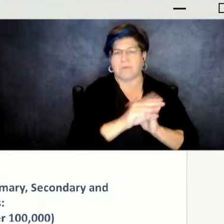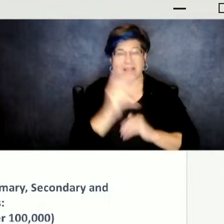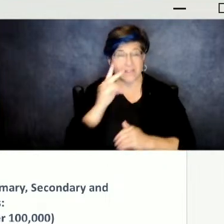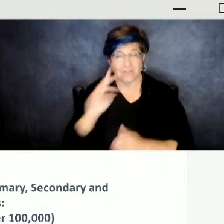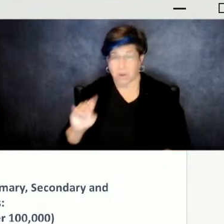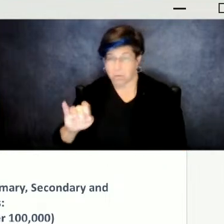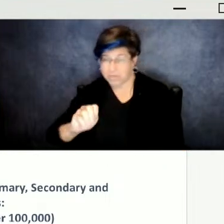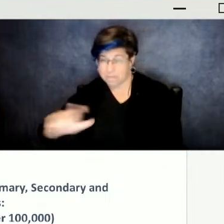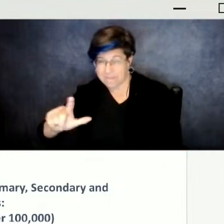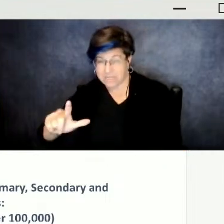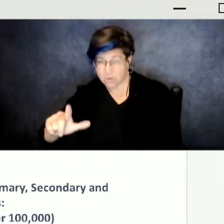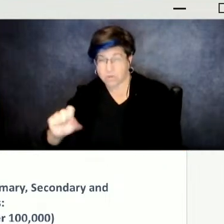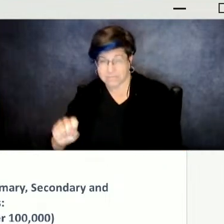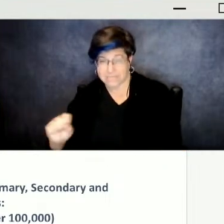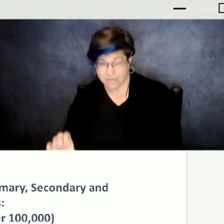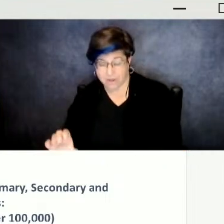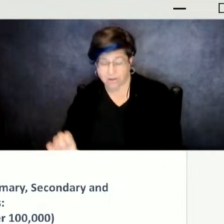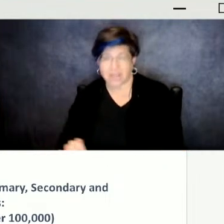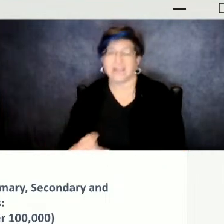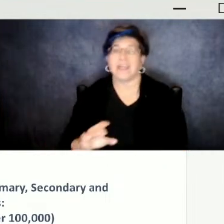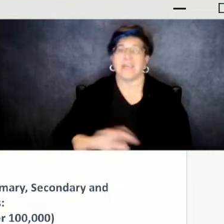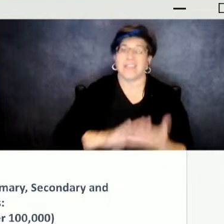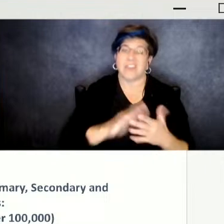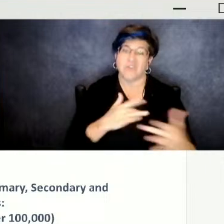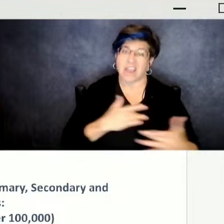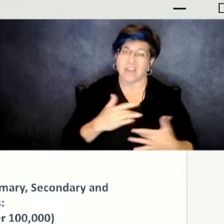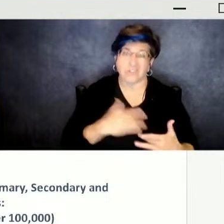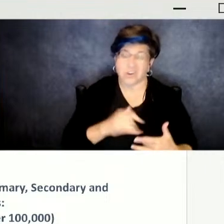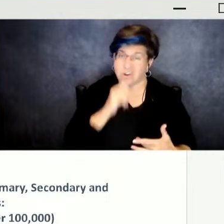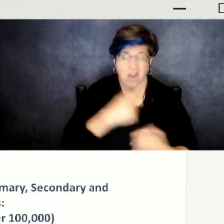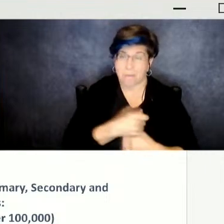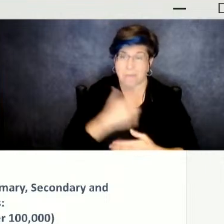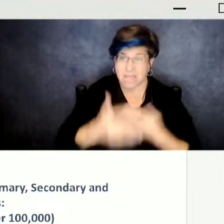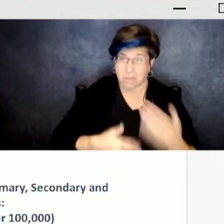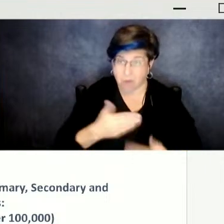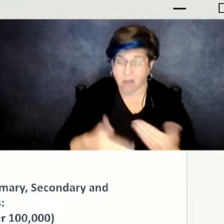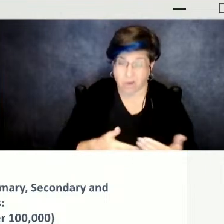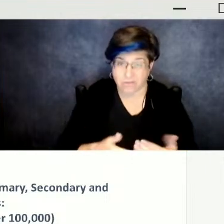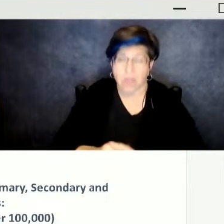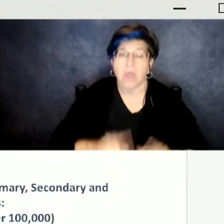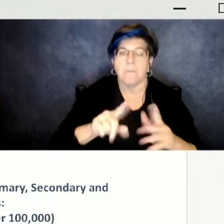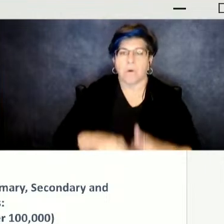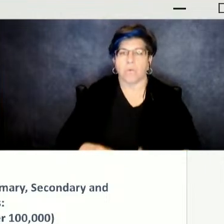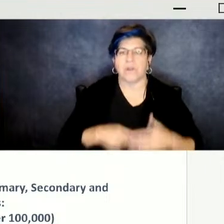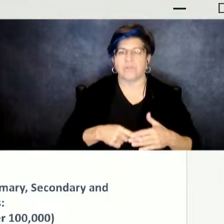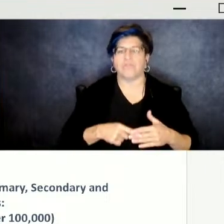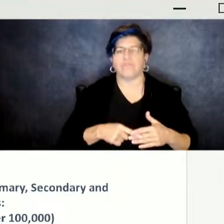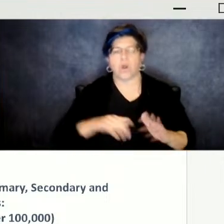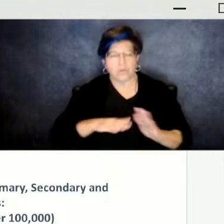NUMBER KEEP GOING UP LIKE YOU SEE WITH THE MEASLES OUTBREAK IN SOUTH CAROLINA, THEN YOU GET